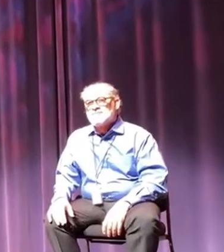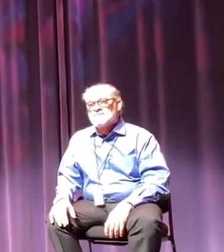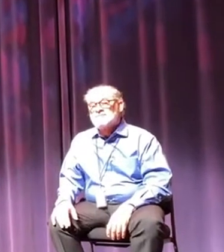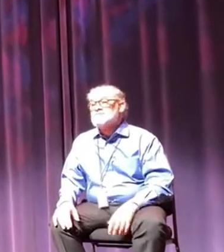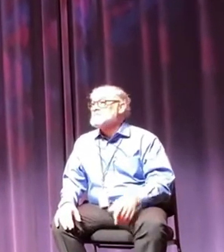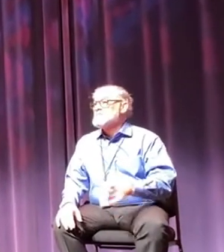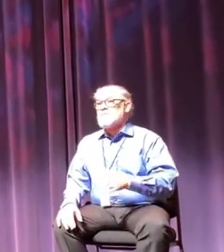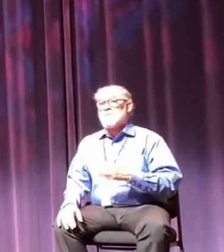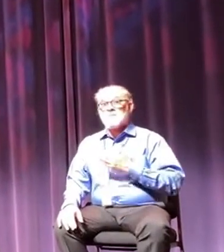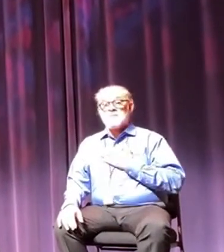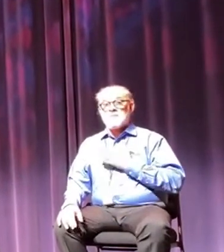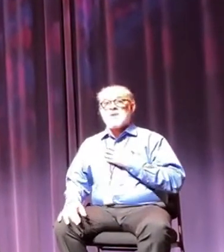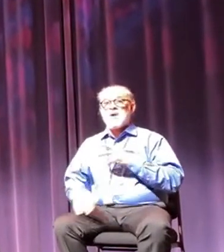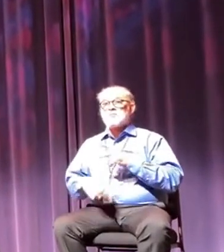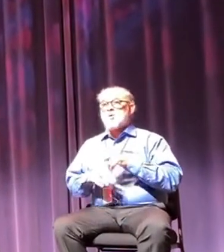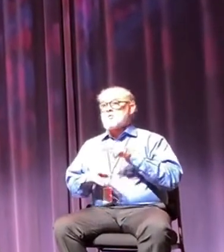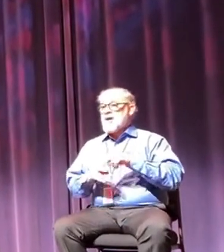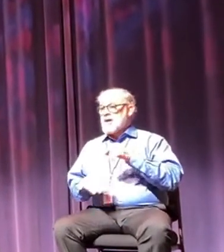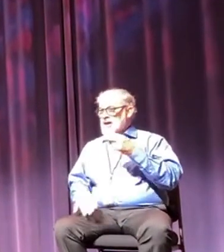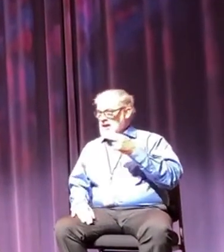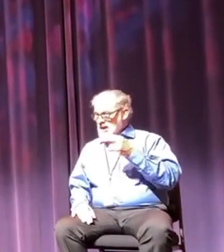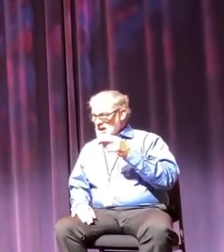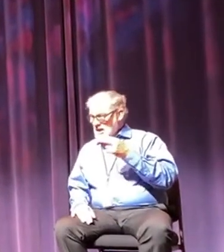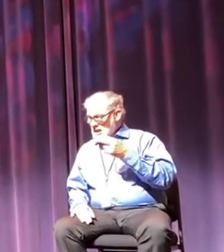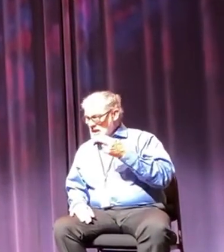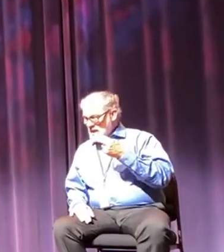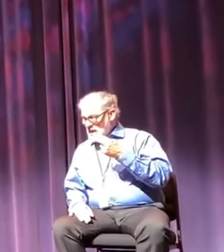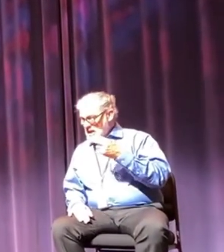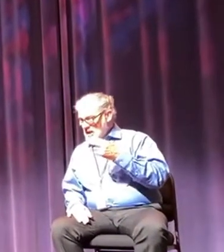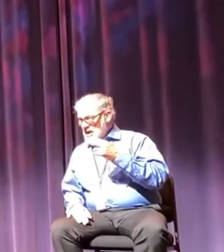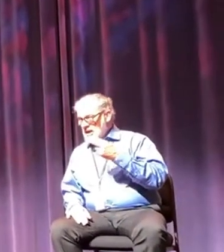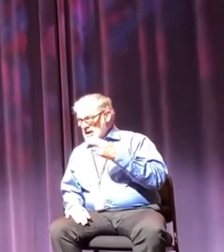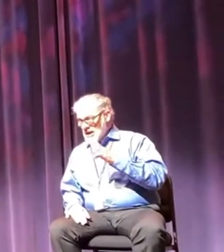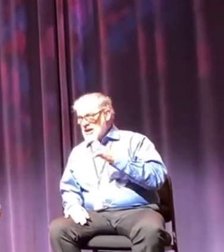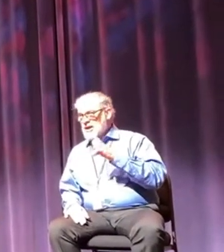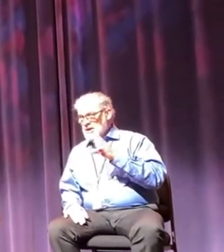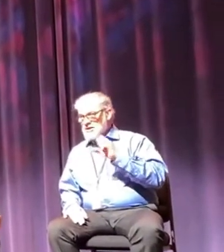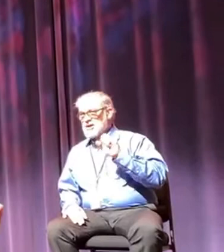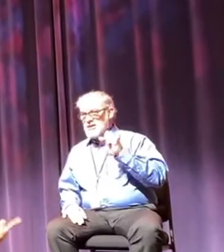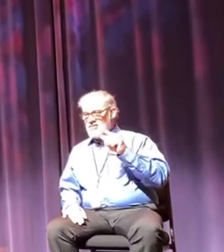My pronouns are he/they and siya and I come from Ulanday people. As an image description,